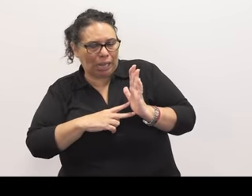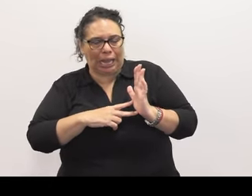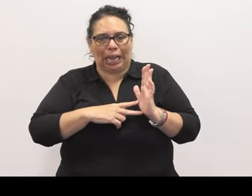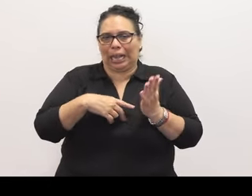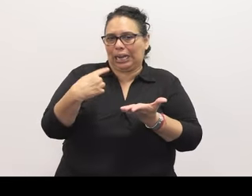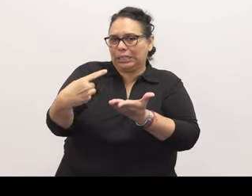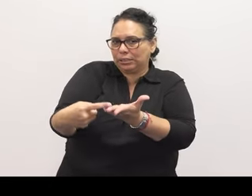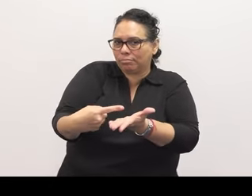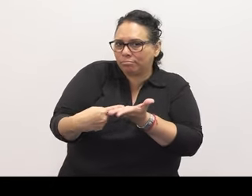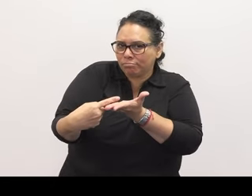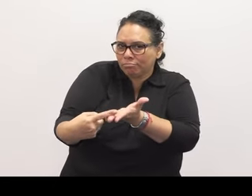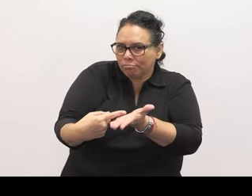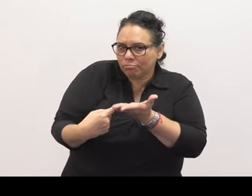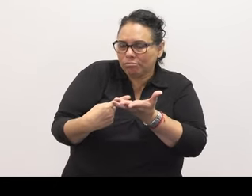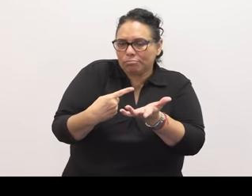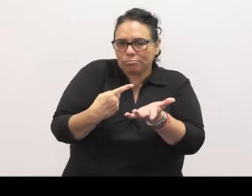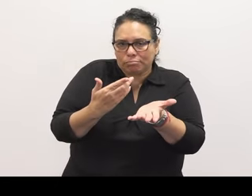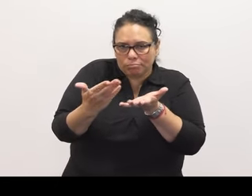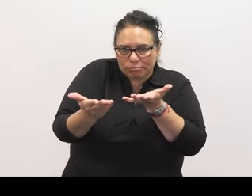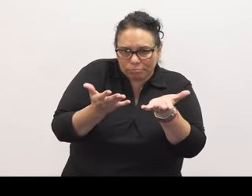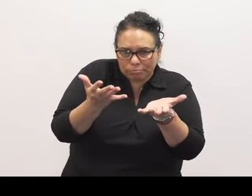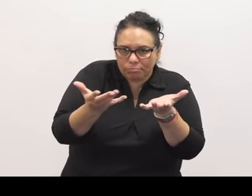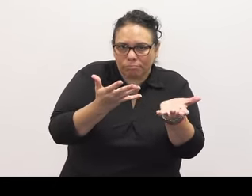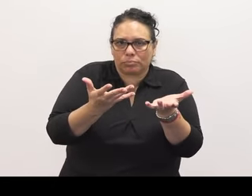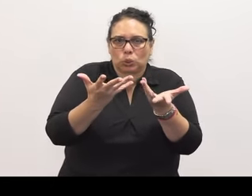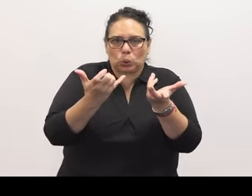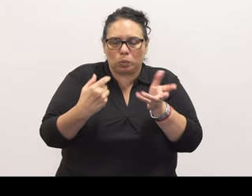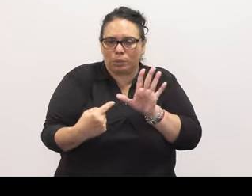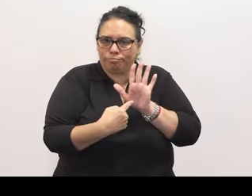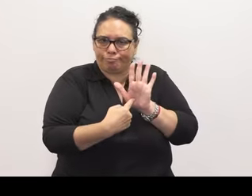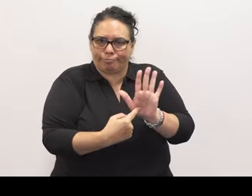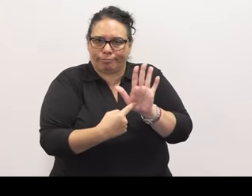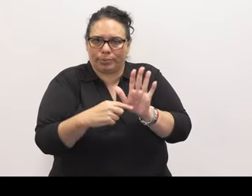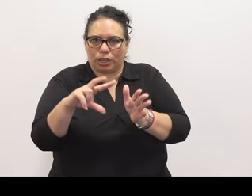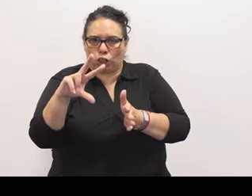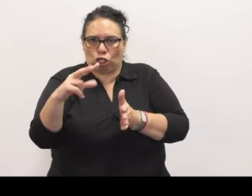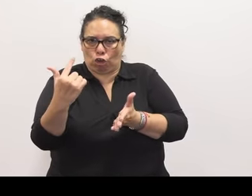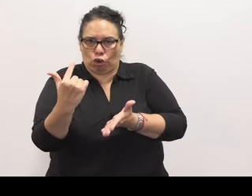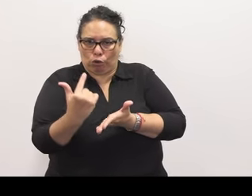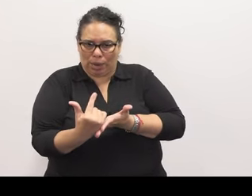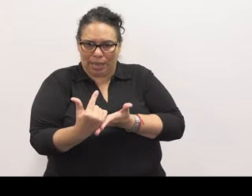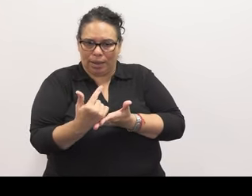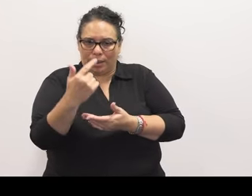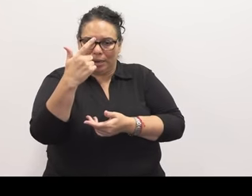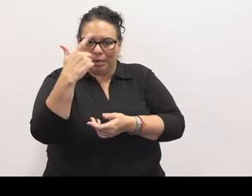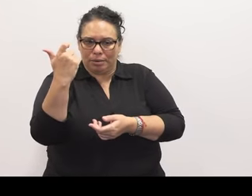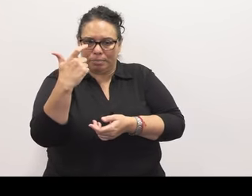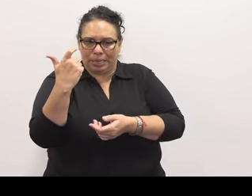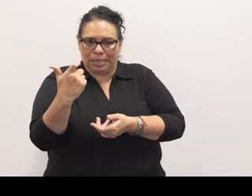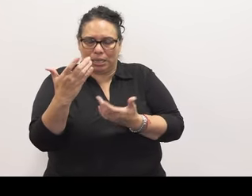And so we wanted to highlight third grade specifically because our overall across our district third grade